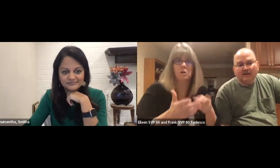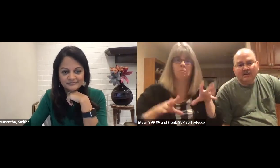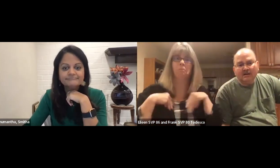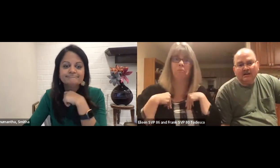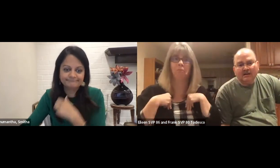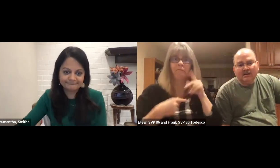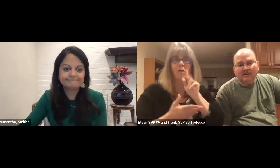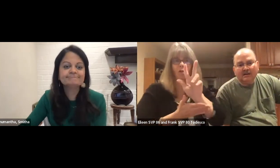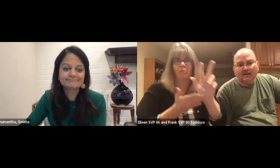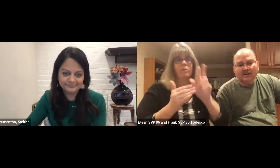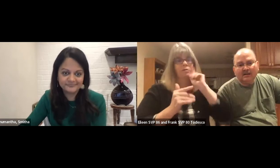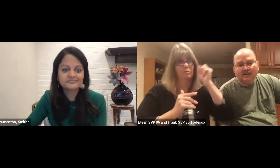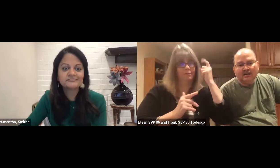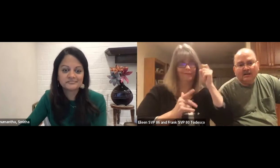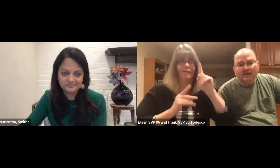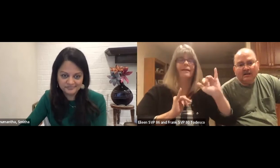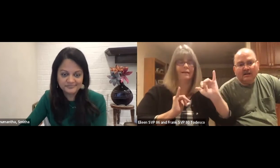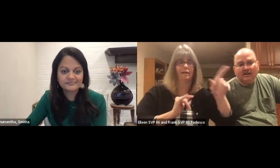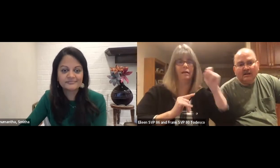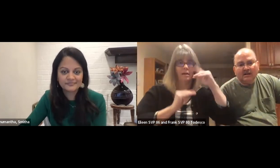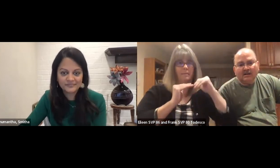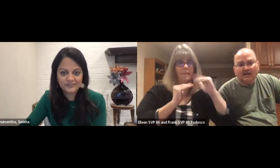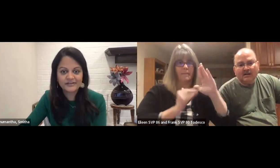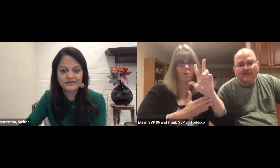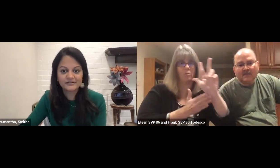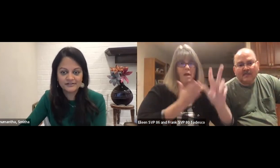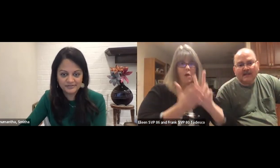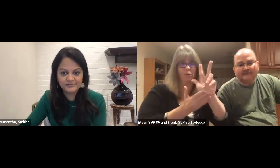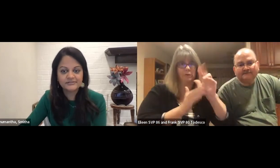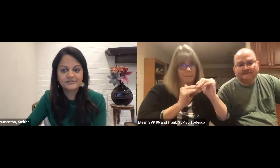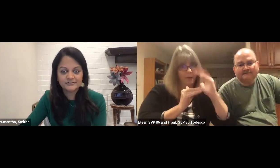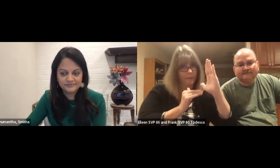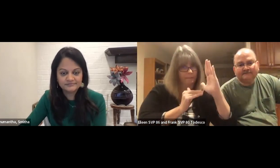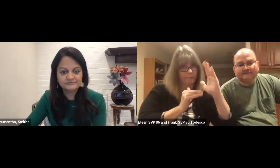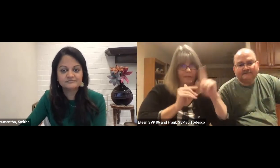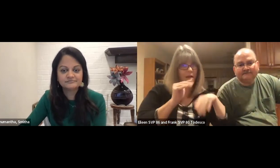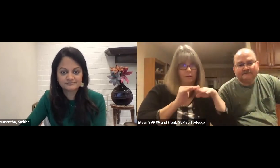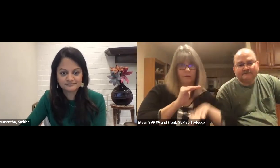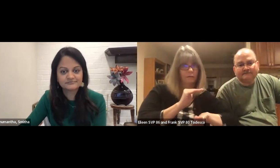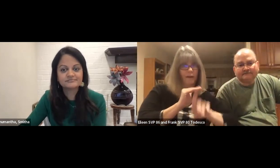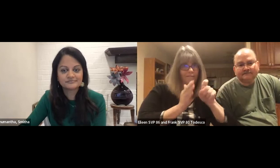We did find an agency that had a reasonable price. They have a minimum of 3 hours.